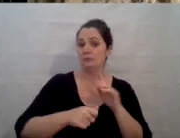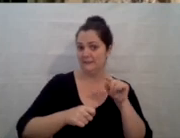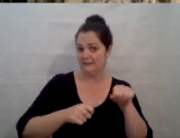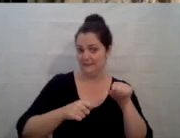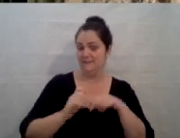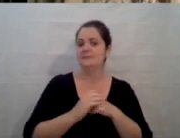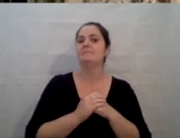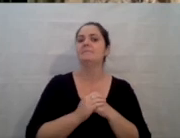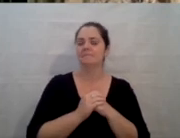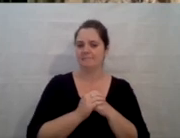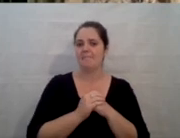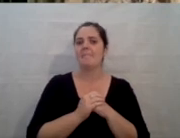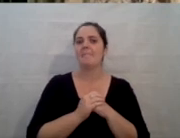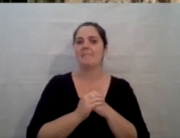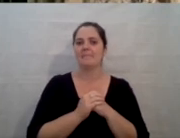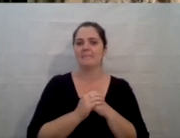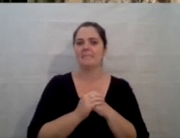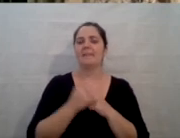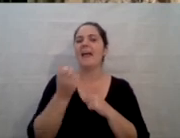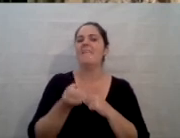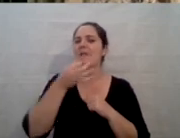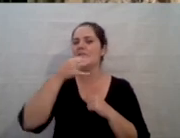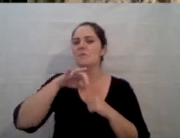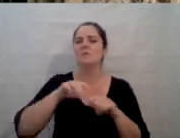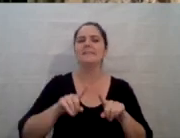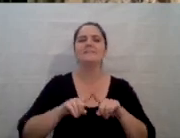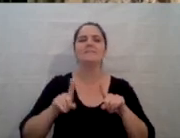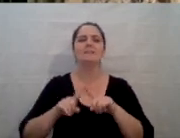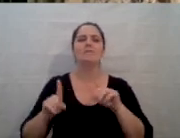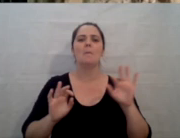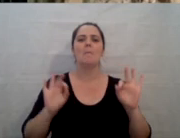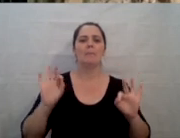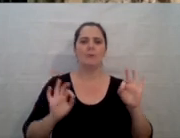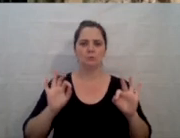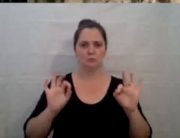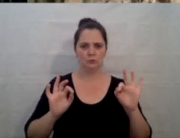They're going to be with us throughout this series and doing a number of different types of poses for us.